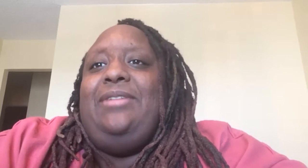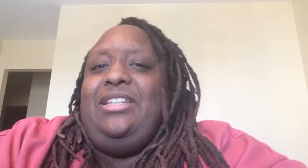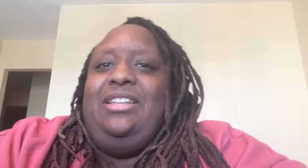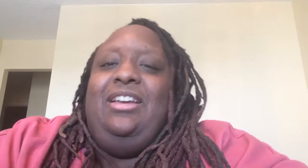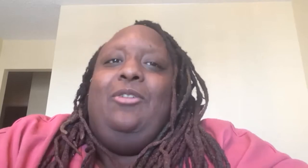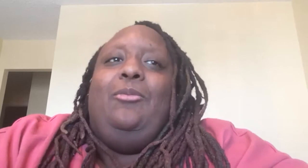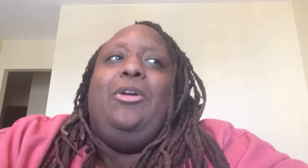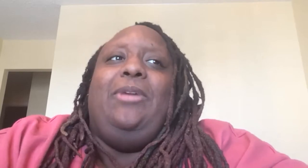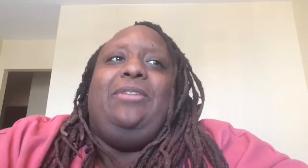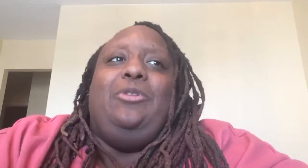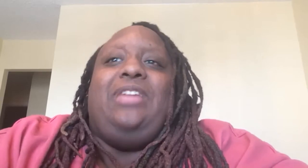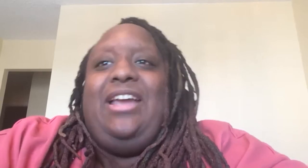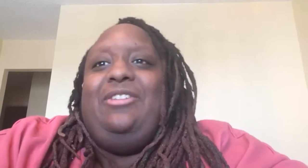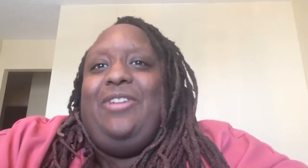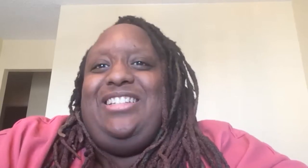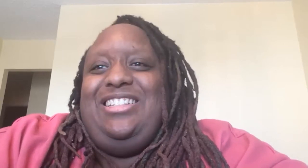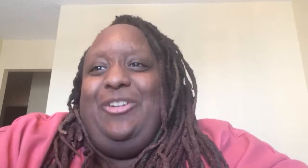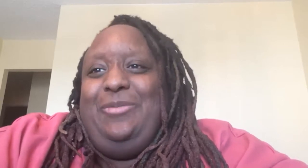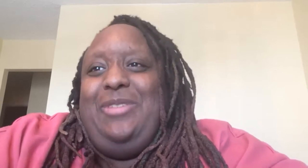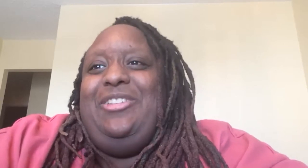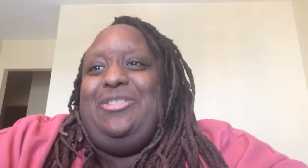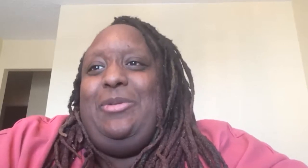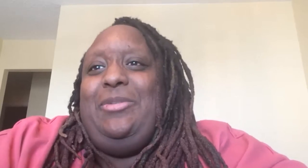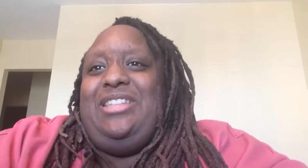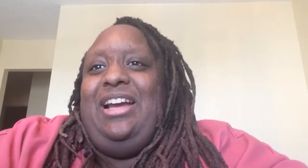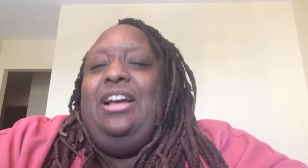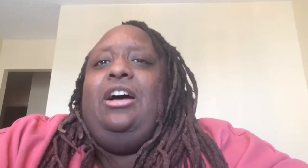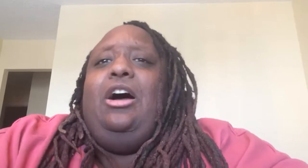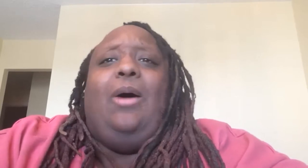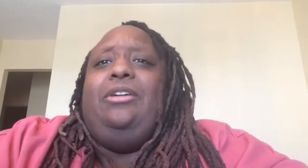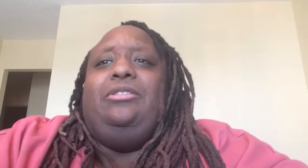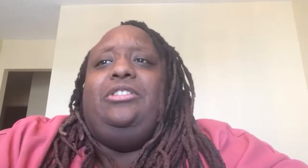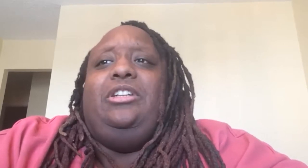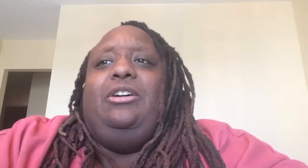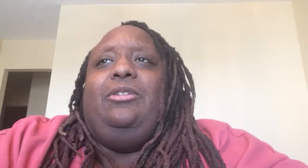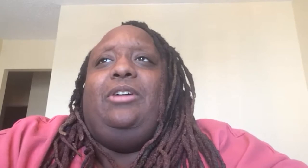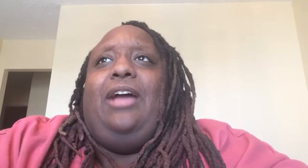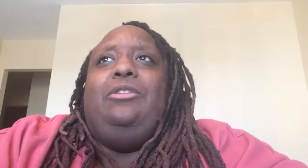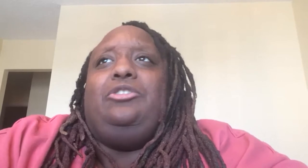One of my most hated phrases from people is when people say, “Oh, I don’t, you know, I don’t do politics.”